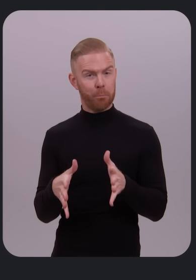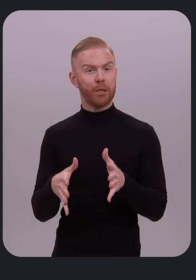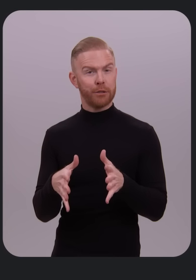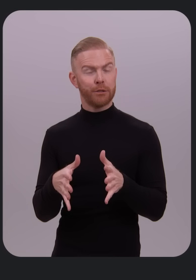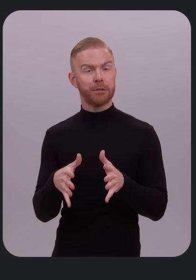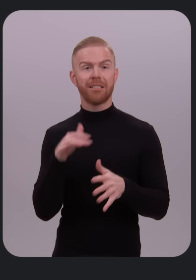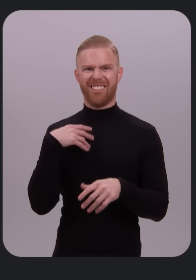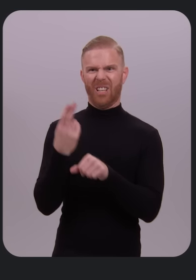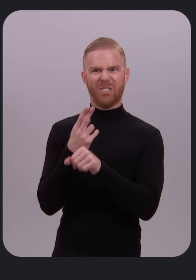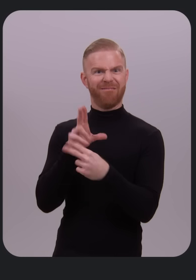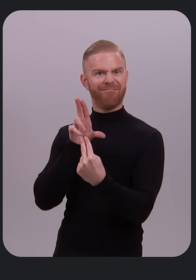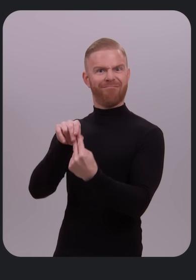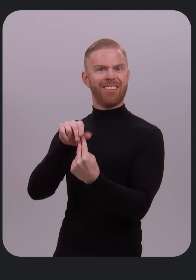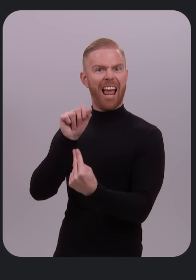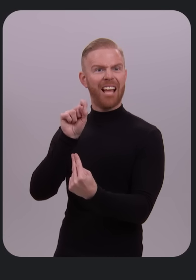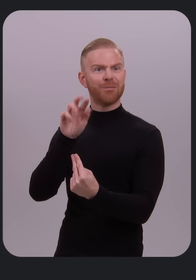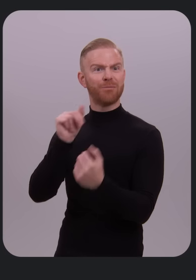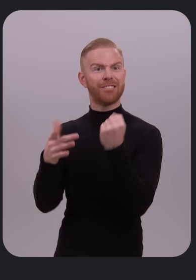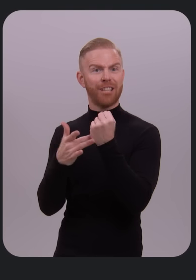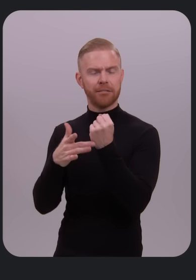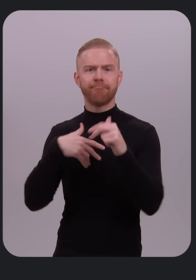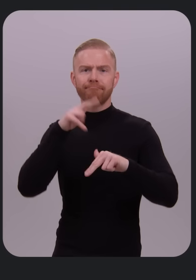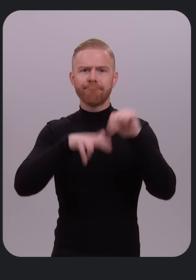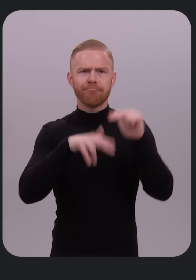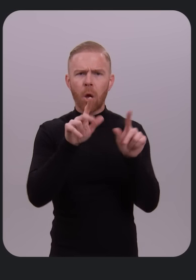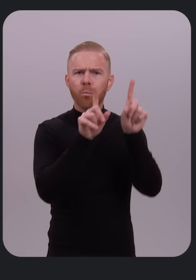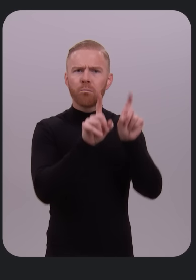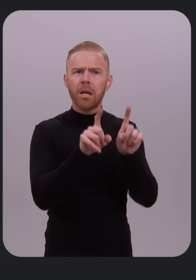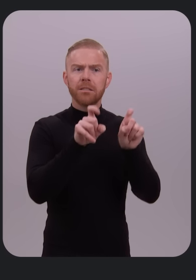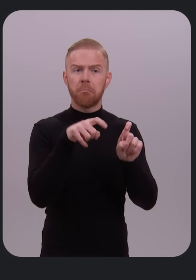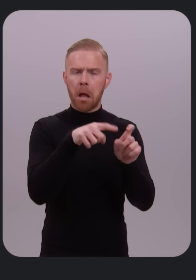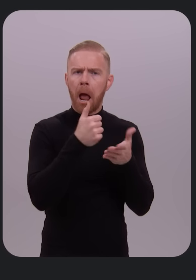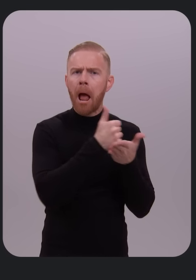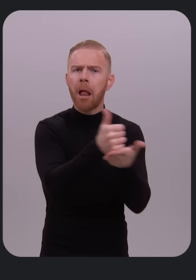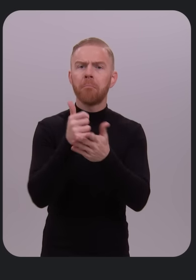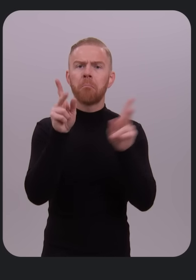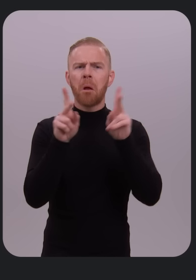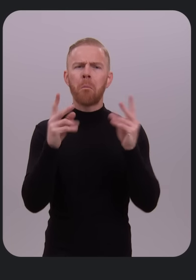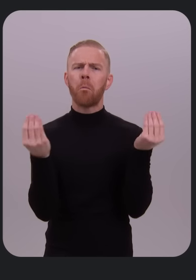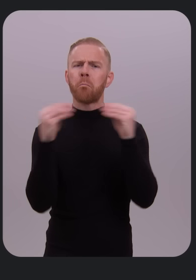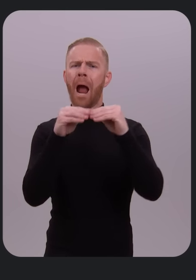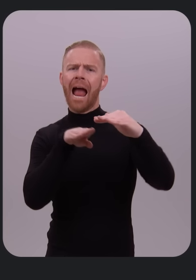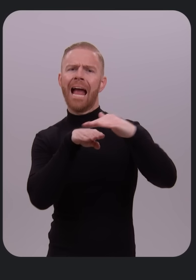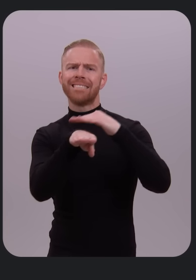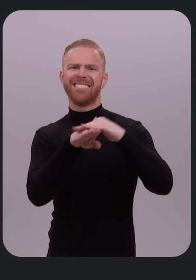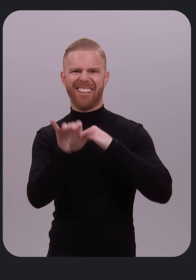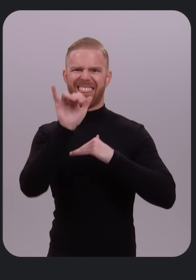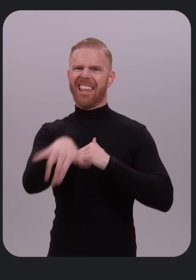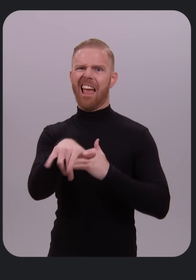Using Astra technology, we built a prototype to help more people have access to this type of assistance.